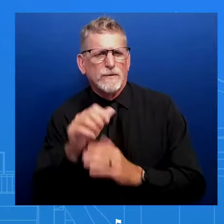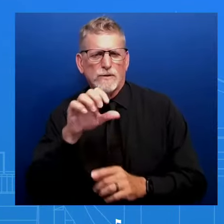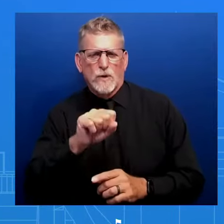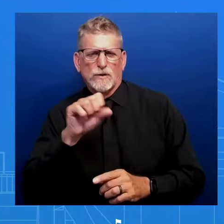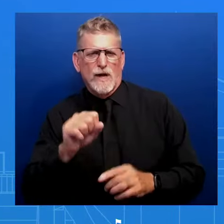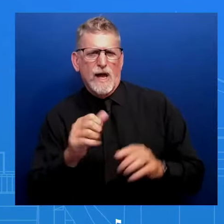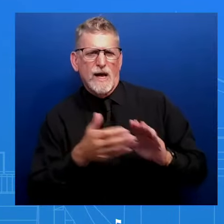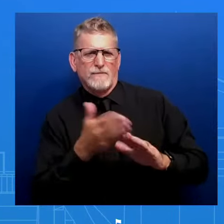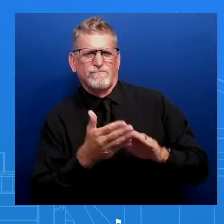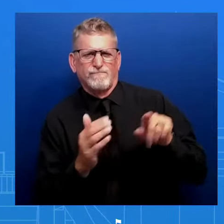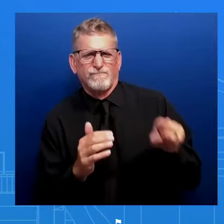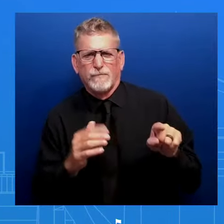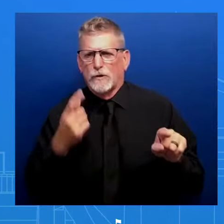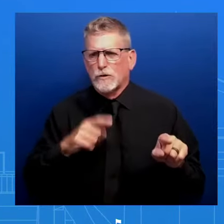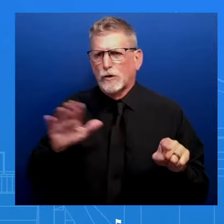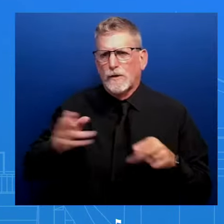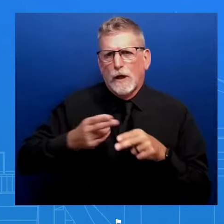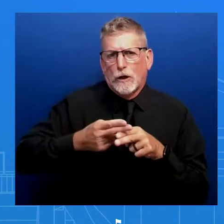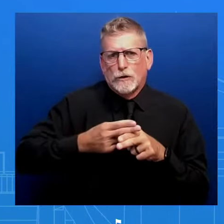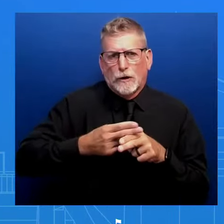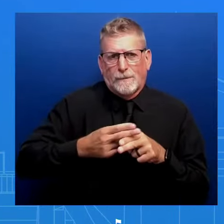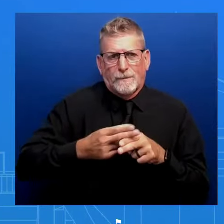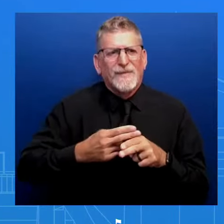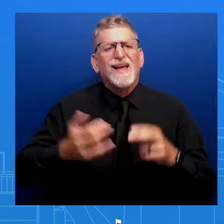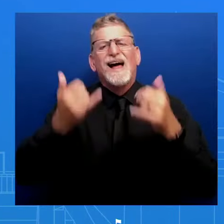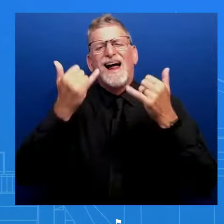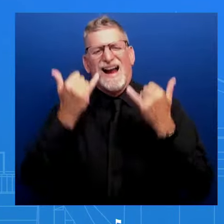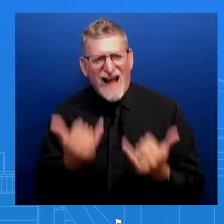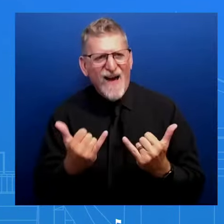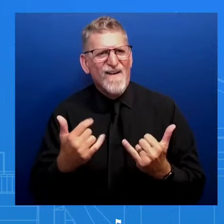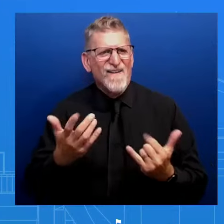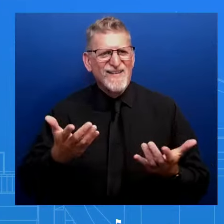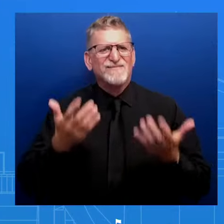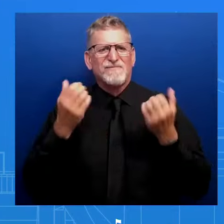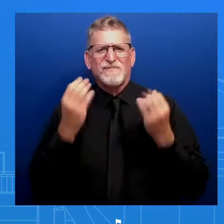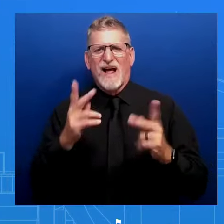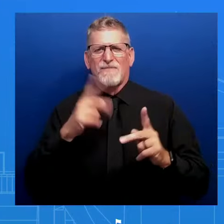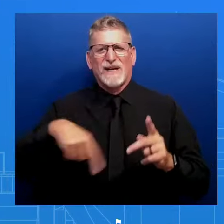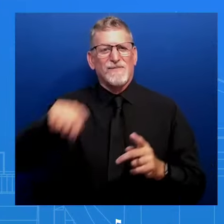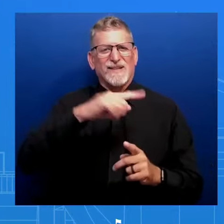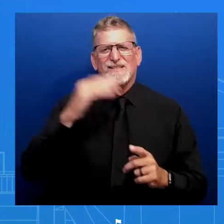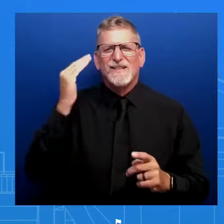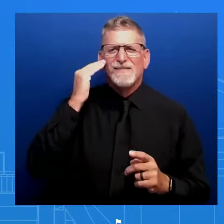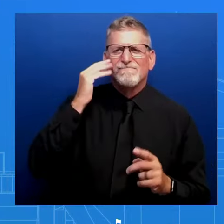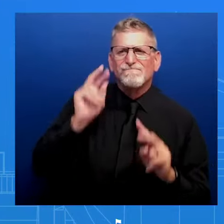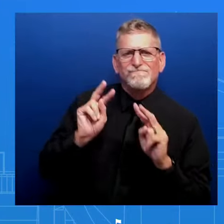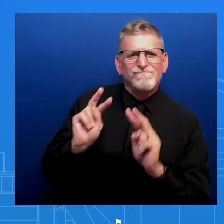Now, I know many people have been following the news in Delaware today and have -- and are going to have a lot of questions.